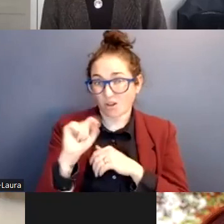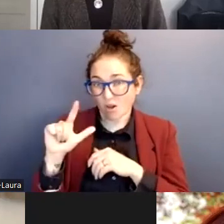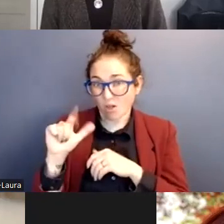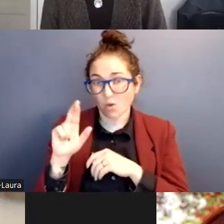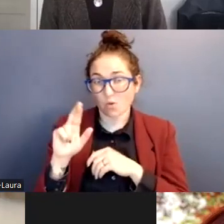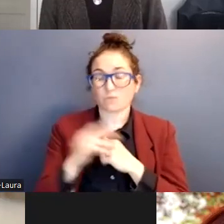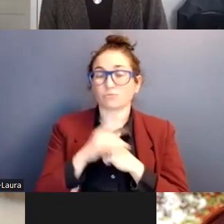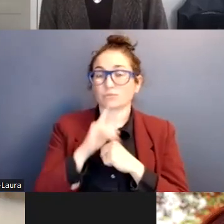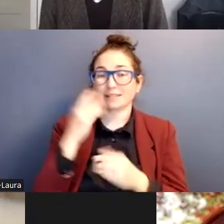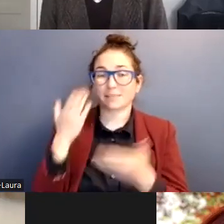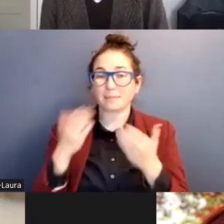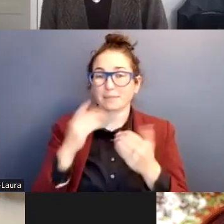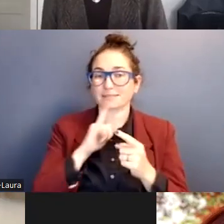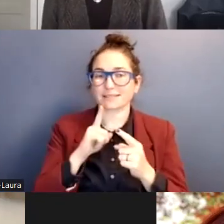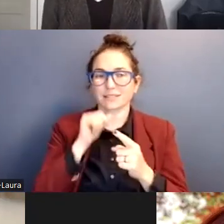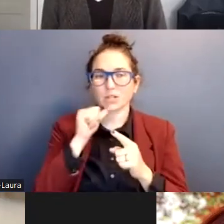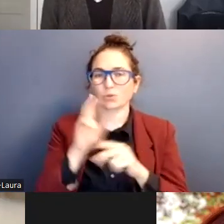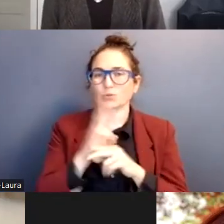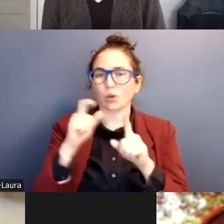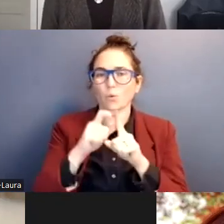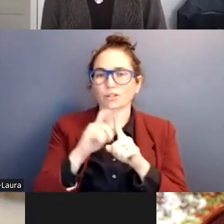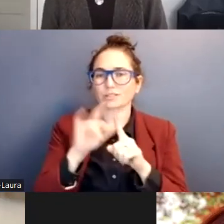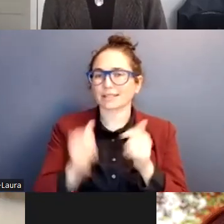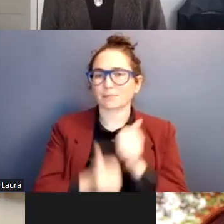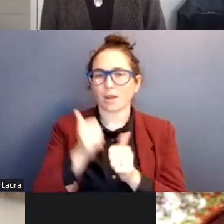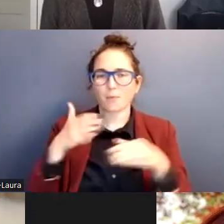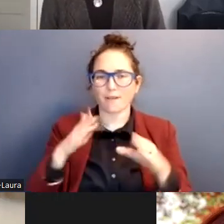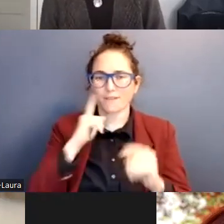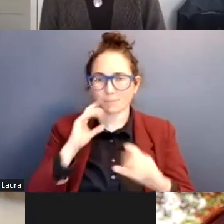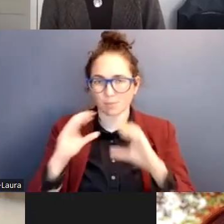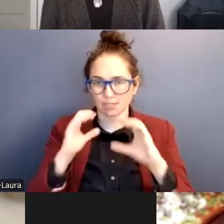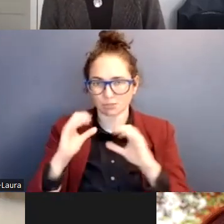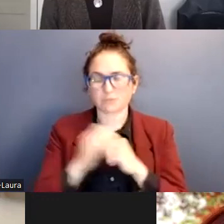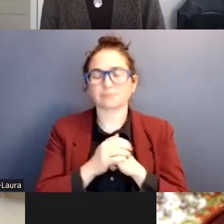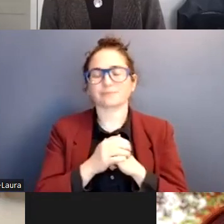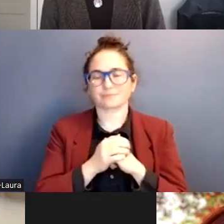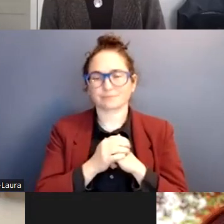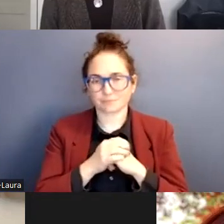are not using words as a primary means of communication. So we really need to be able to have